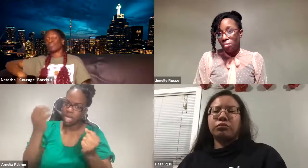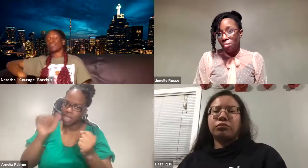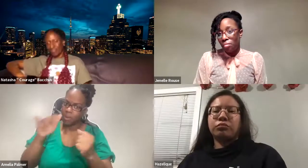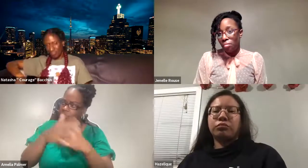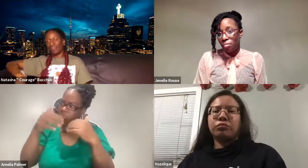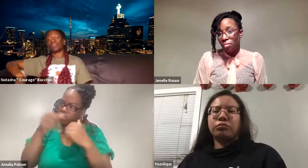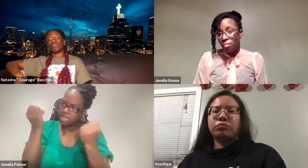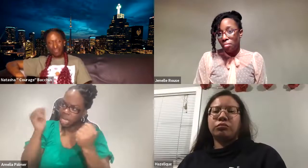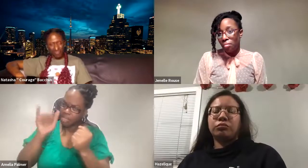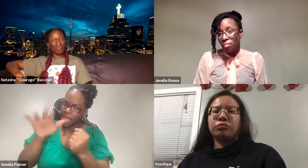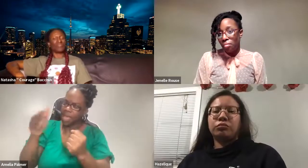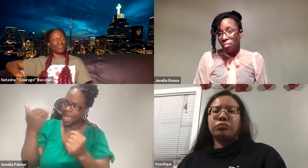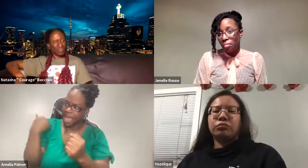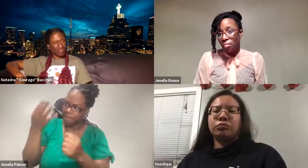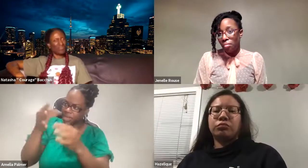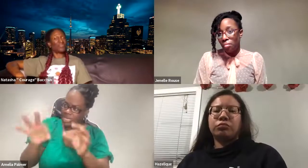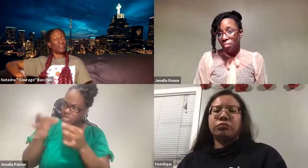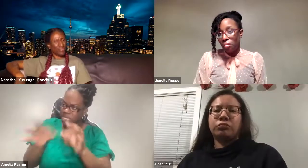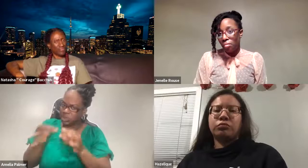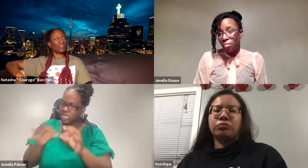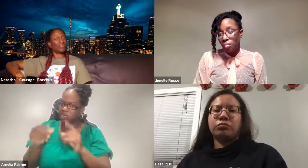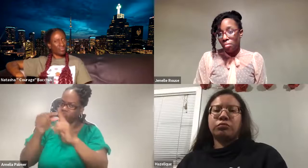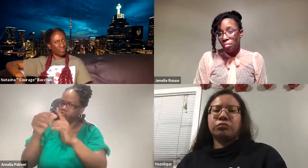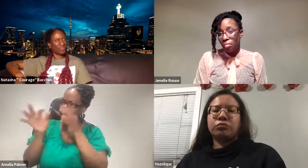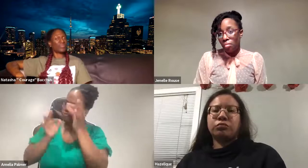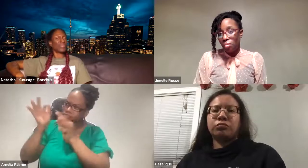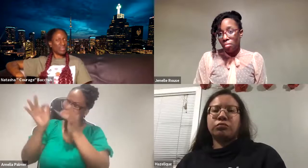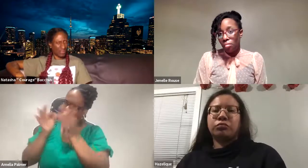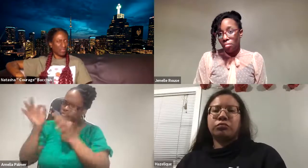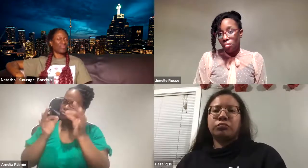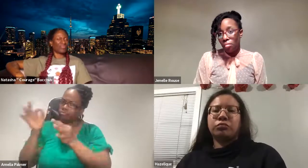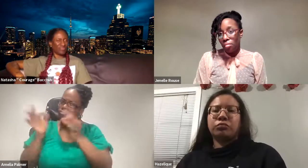their culture and indigenous sign language and their culture and all the different languages